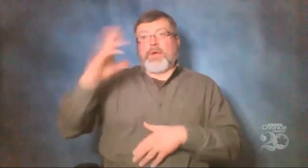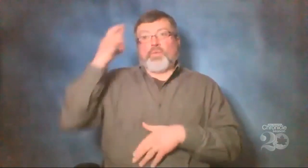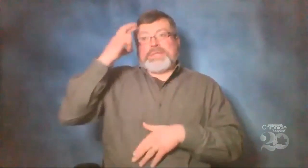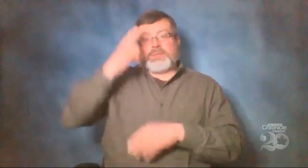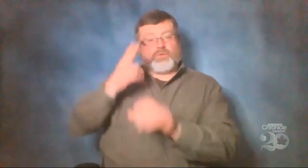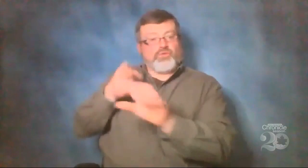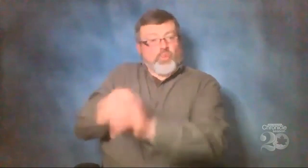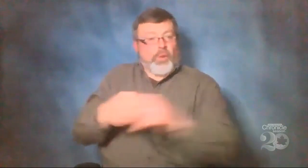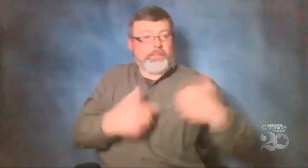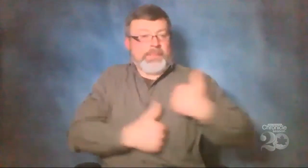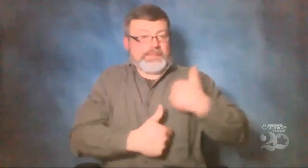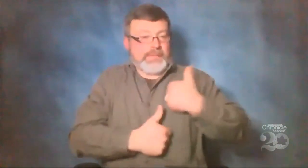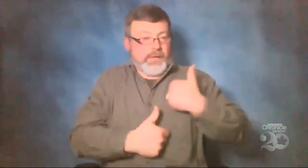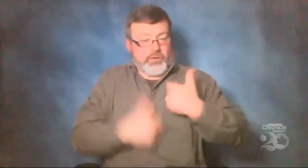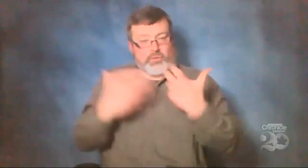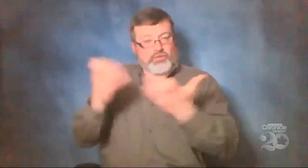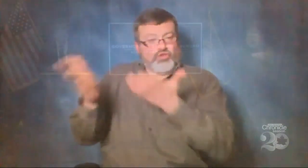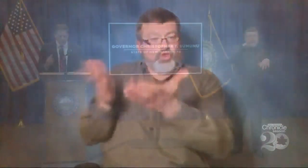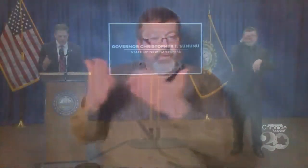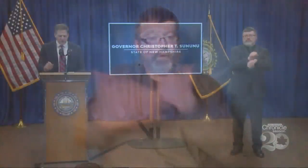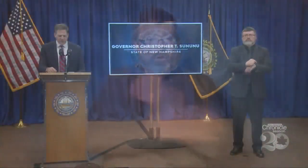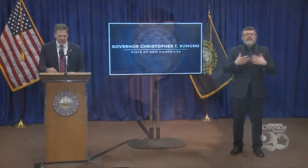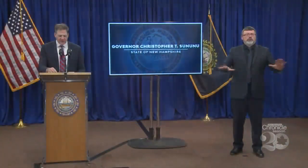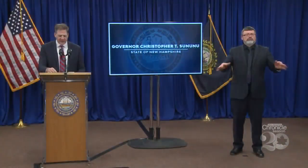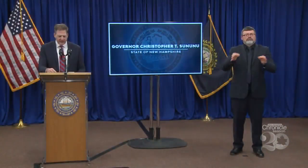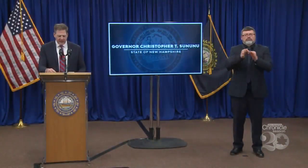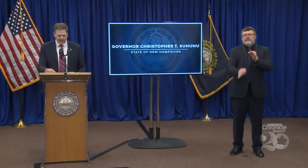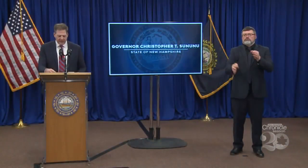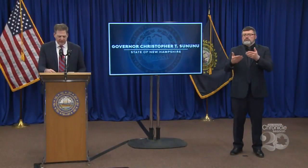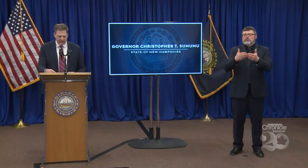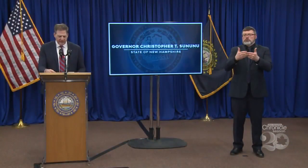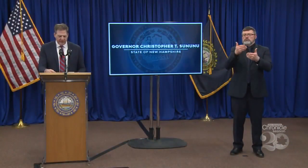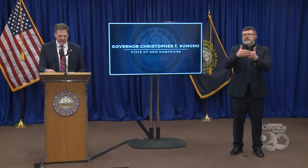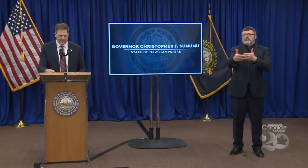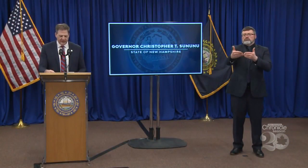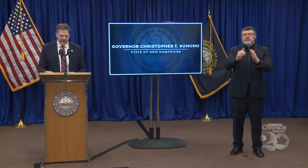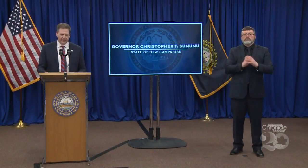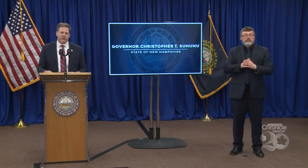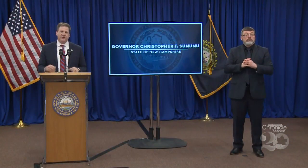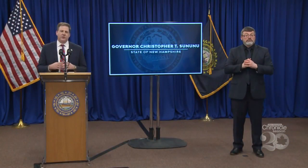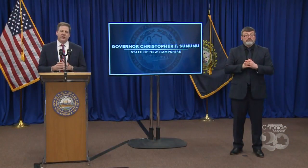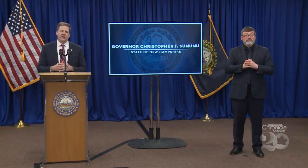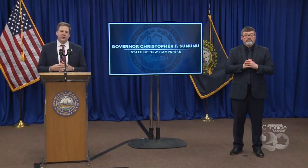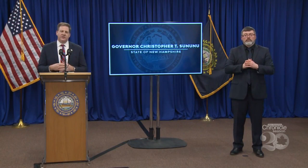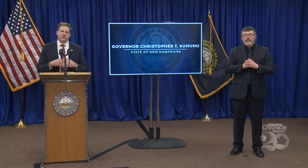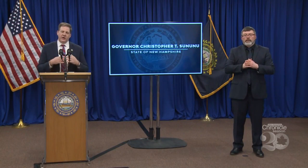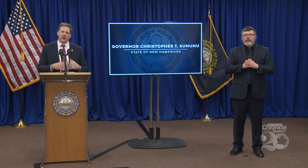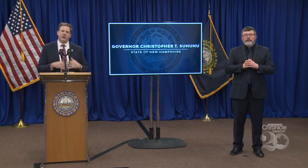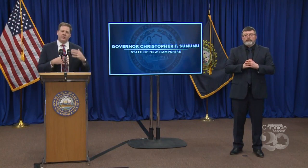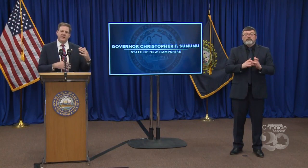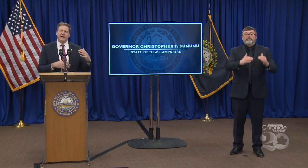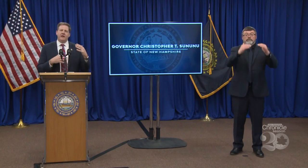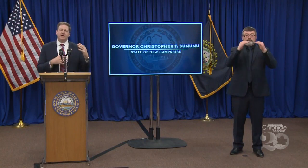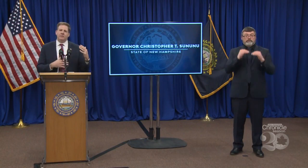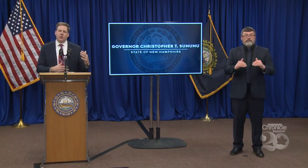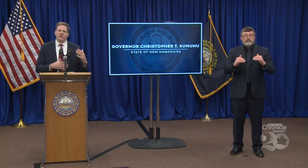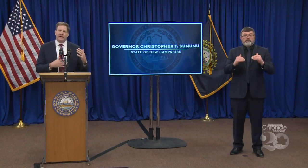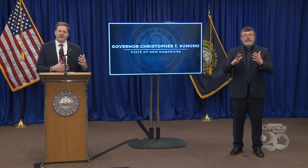PEOPLE CONFIDENCE WHEN WE COME UP HERE AND EXPLAIN WHAT’S HAPPENING AND WHY. YOU KNOW, THERE ARE SOME PEOPLE WHO JOIN THE MILITARY,